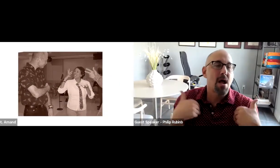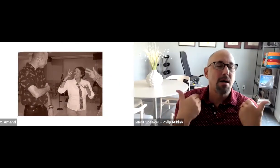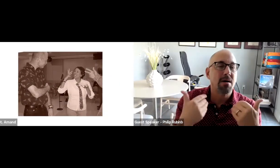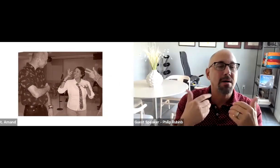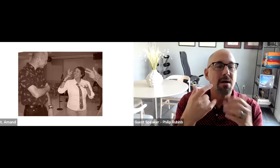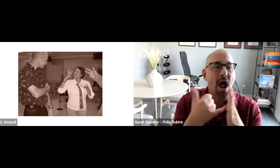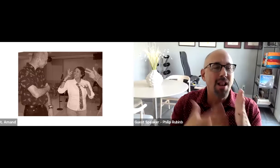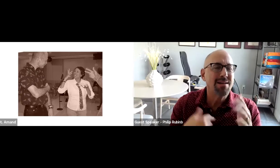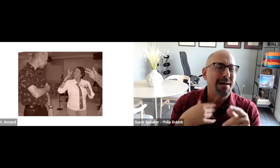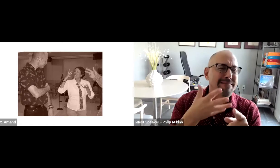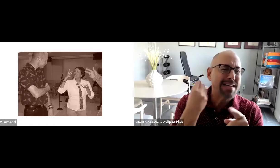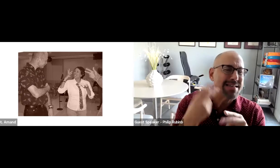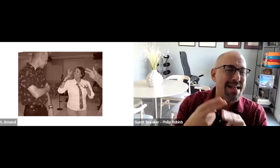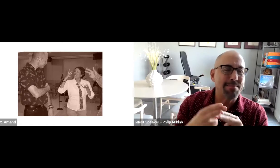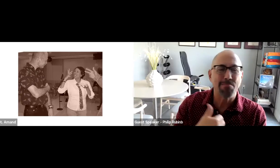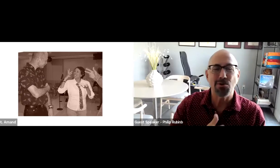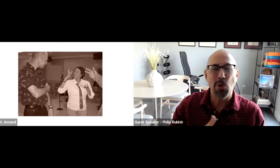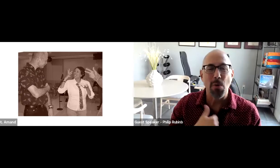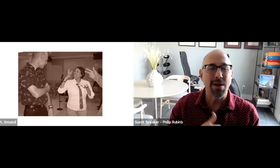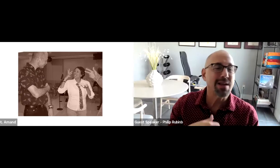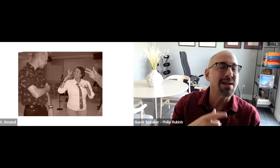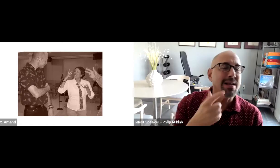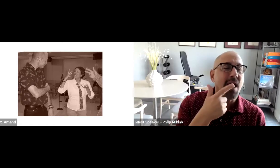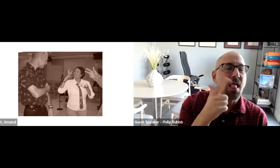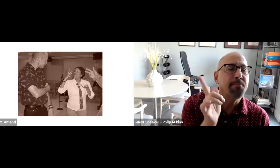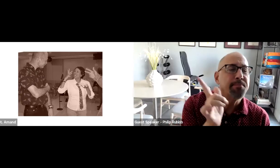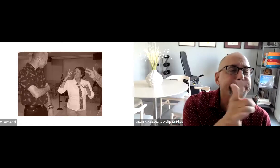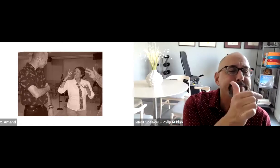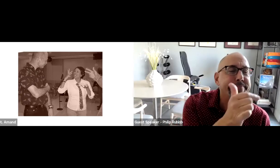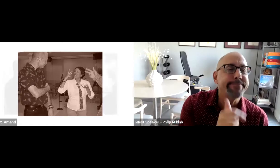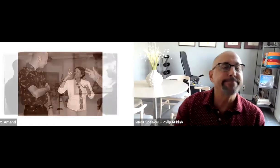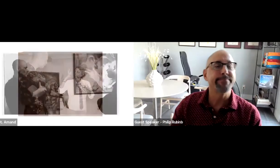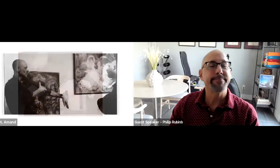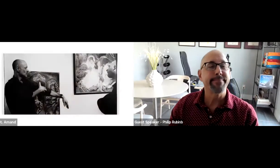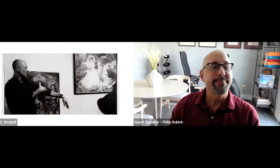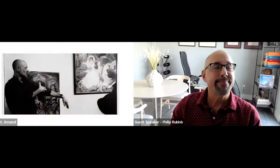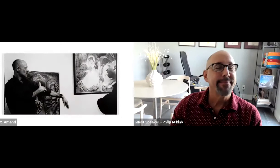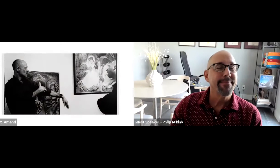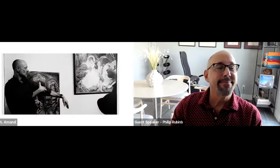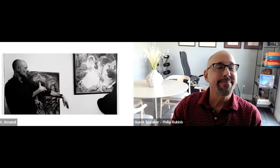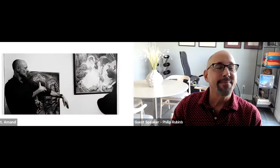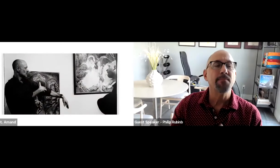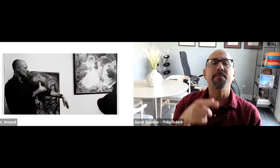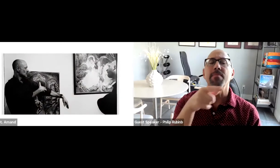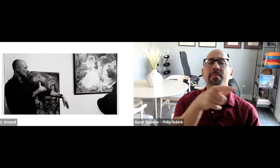Yeah, there's just other groups that he would talk with, young artists, and I forget names. I'm so sorry.